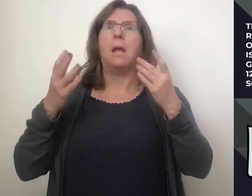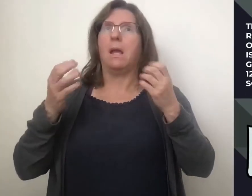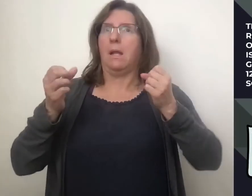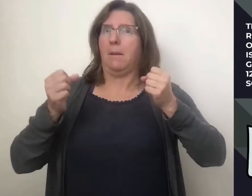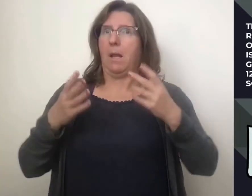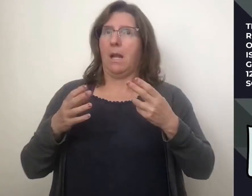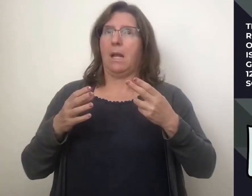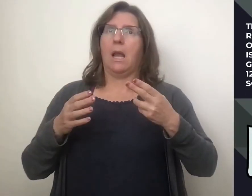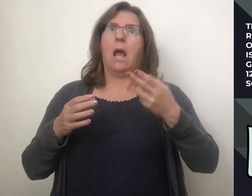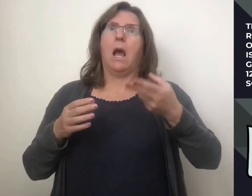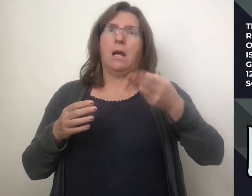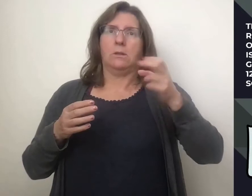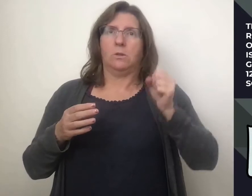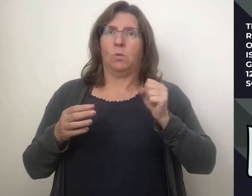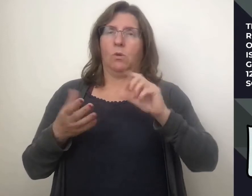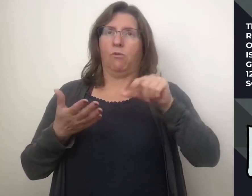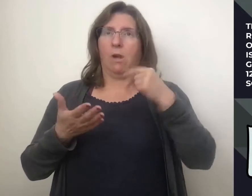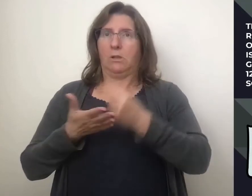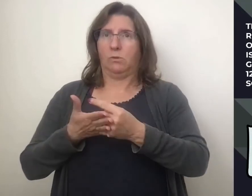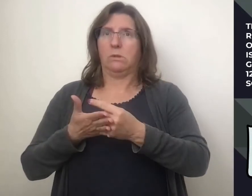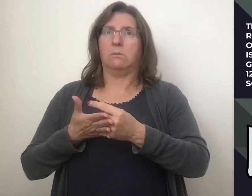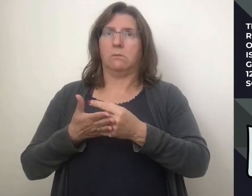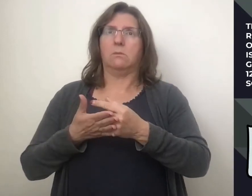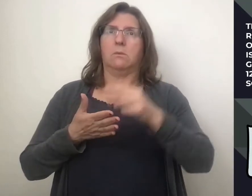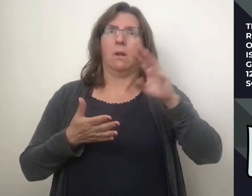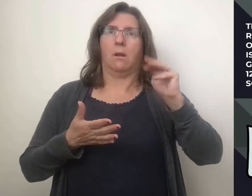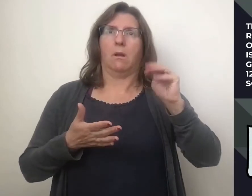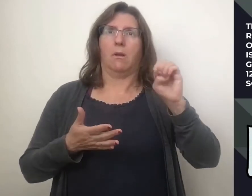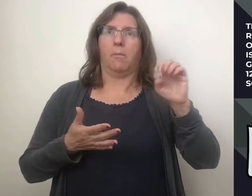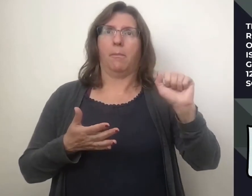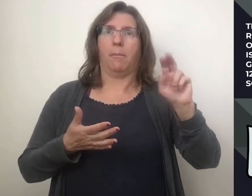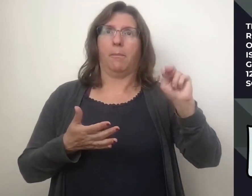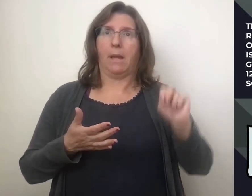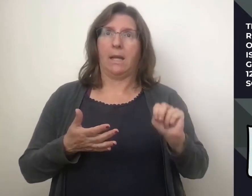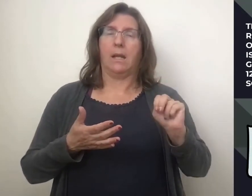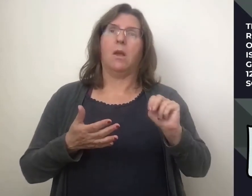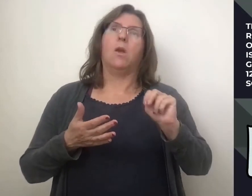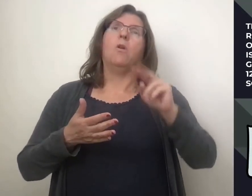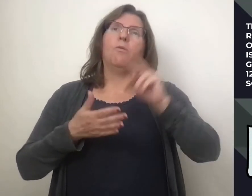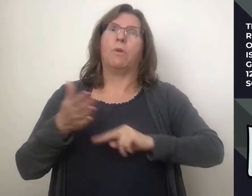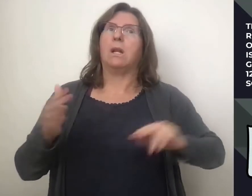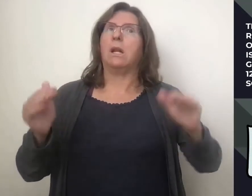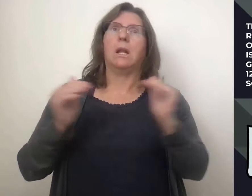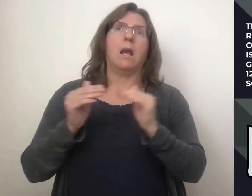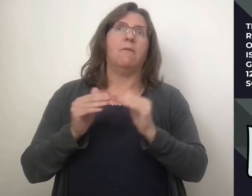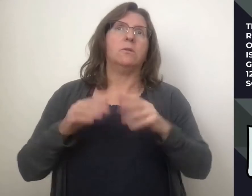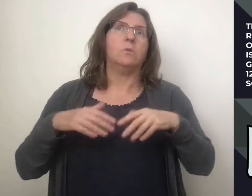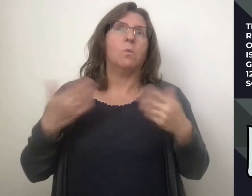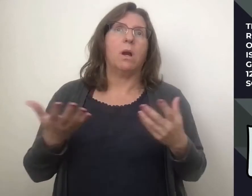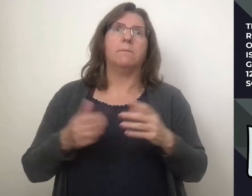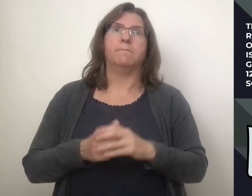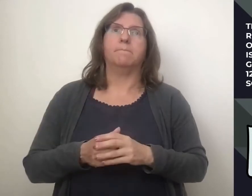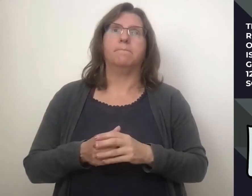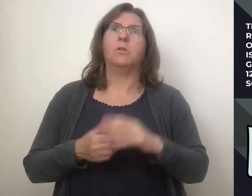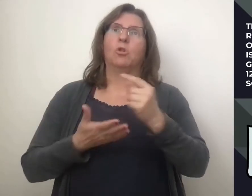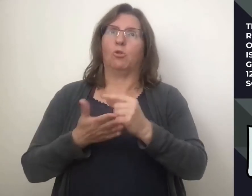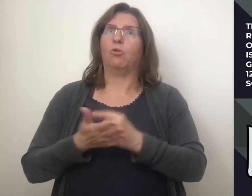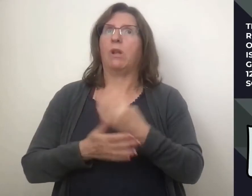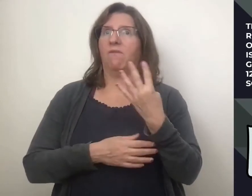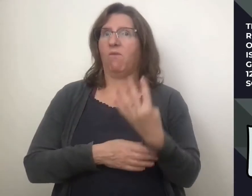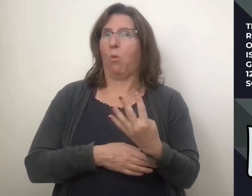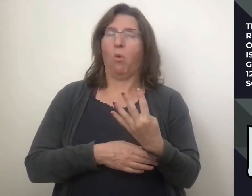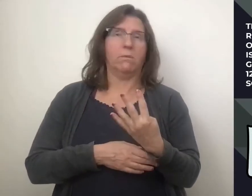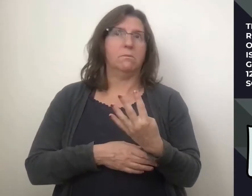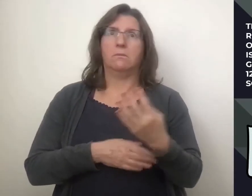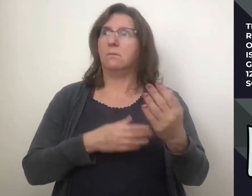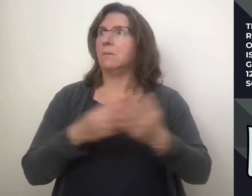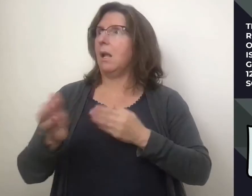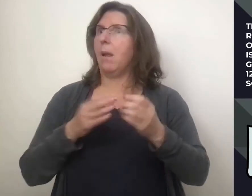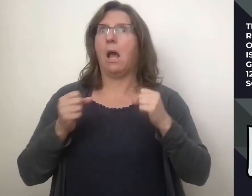We still find that many deaf students graduating from high school have a mean reading level of grade four.